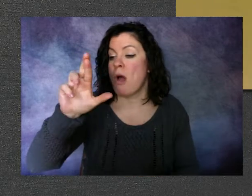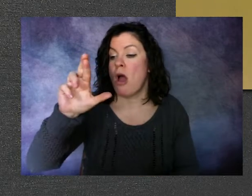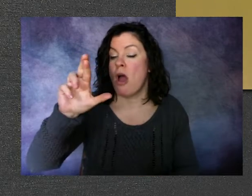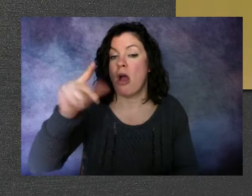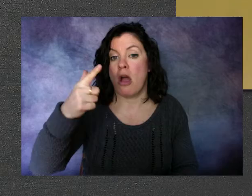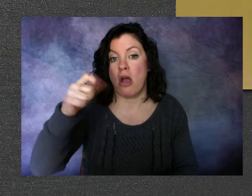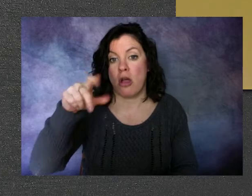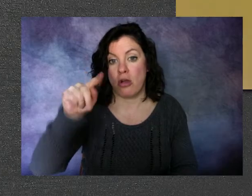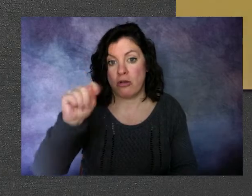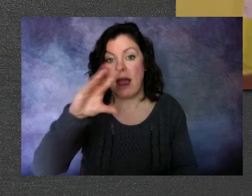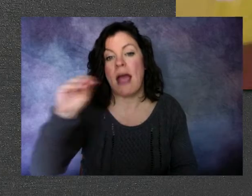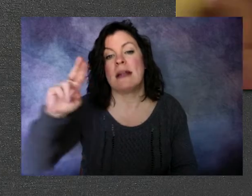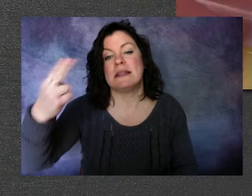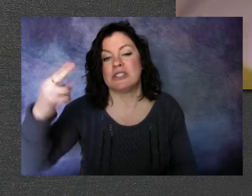Let's check it out.